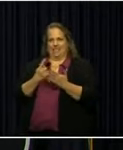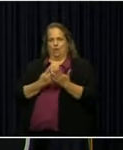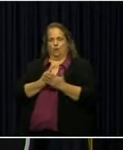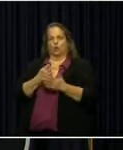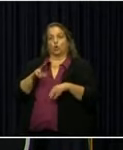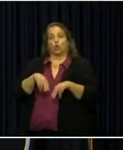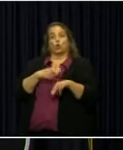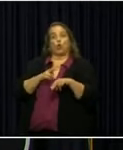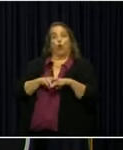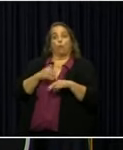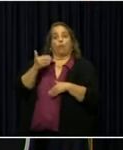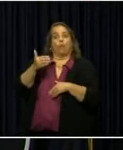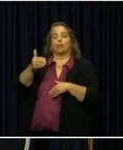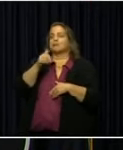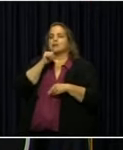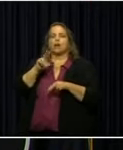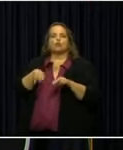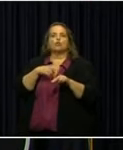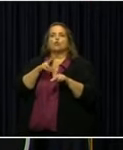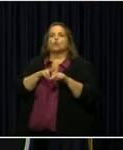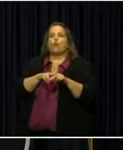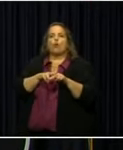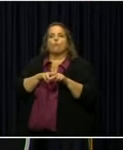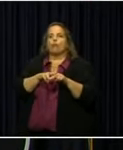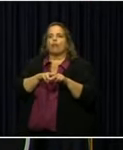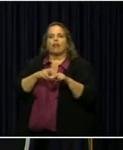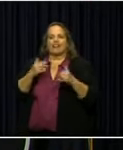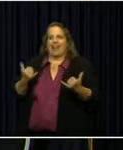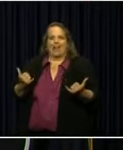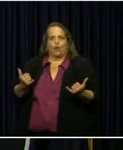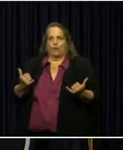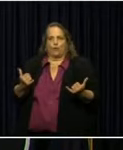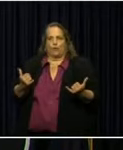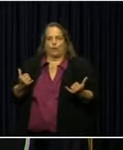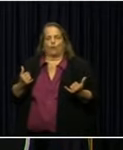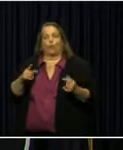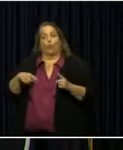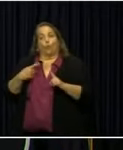I APPRECIATE THAT ON THE FEDERAL LEVEL THEY'RE BEING DRIVEN BY